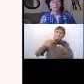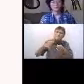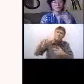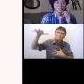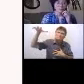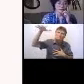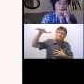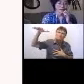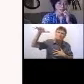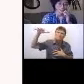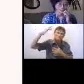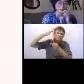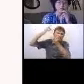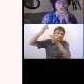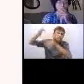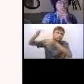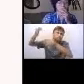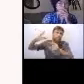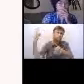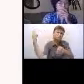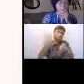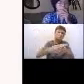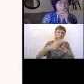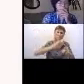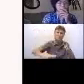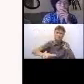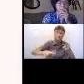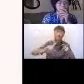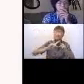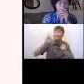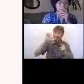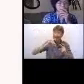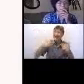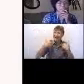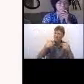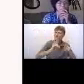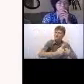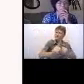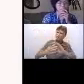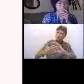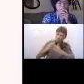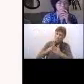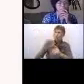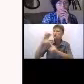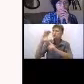that is that is in every community and culture. And when it comes to those who are darker